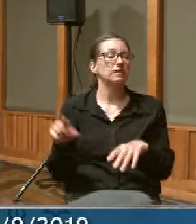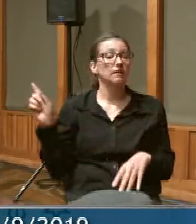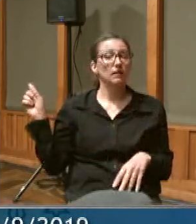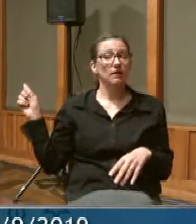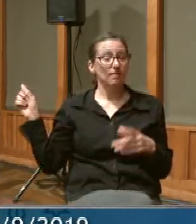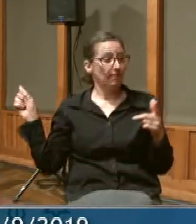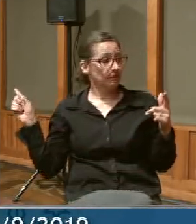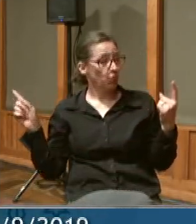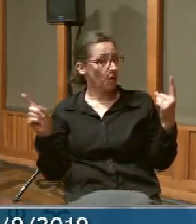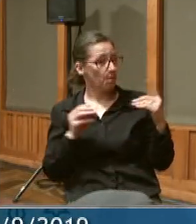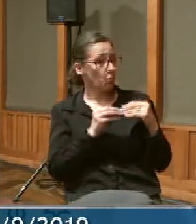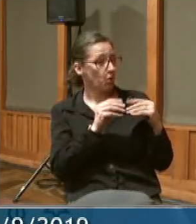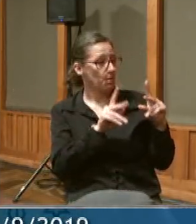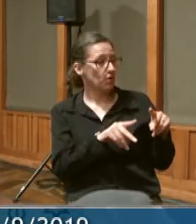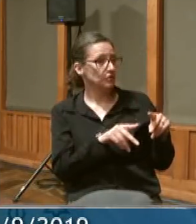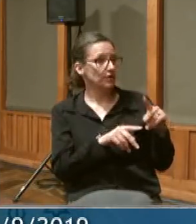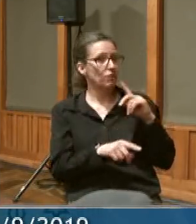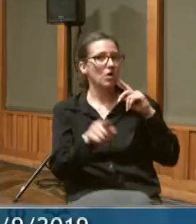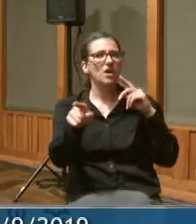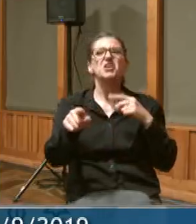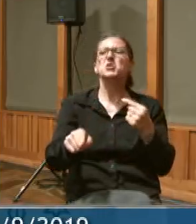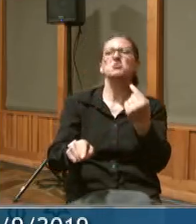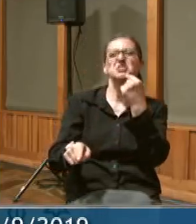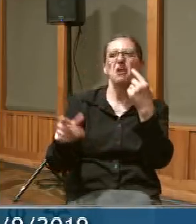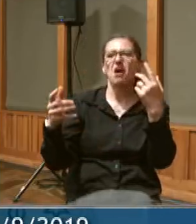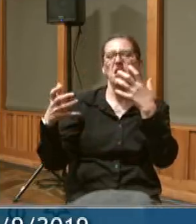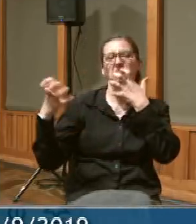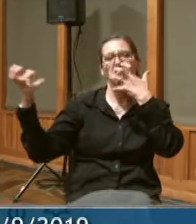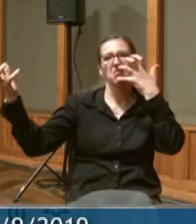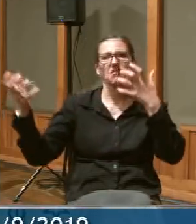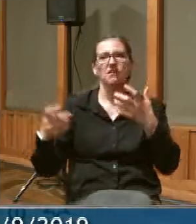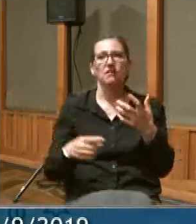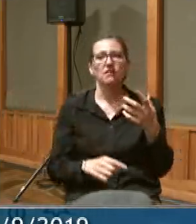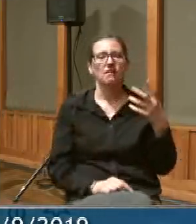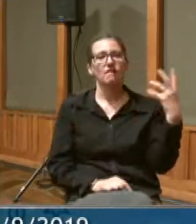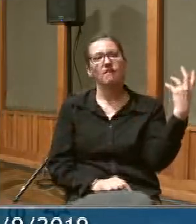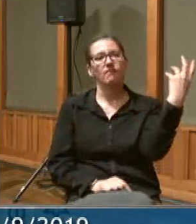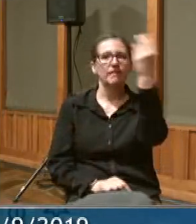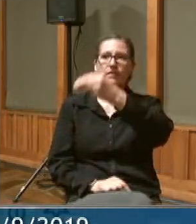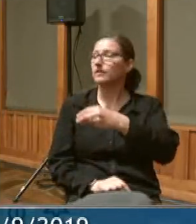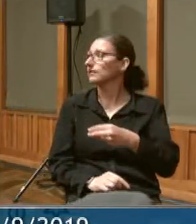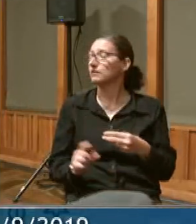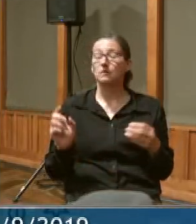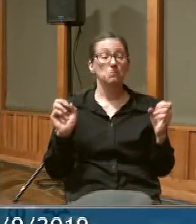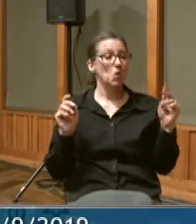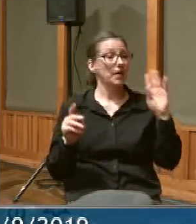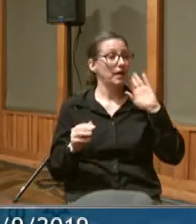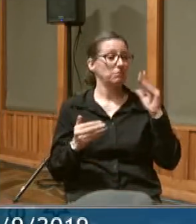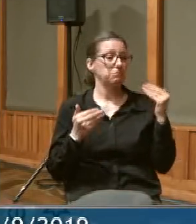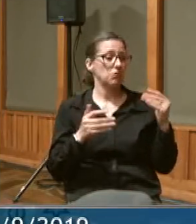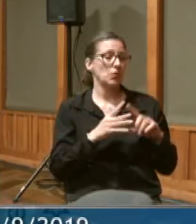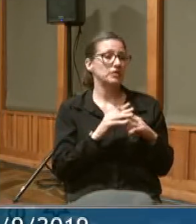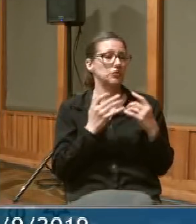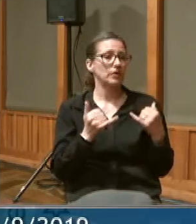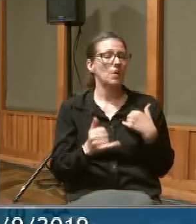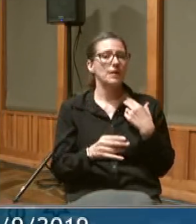[SHOUTING] >>Wheeler: WE HAVE ONE MORE PERSON TO TESTIFY. LET'S LET HIM FINISH. LET HIM FINISH. HEAR HIM OUT.